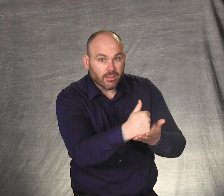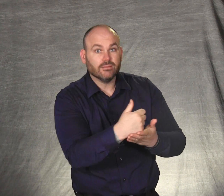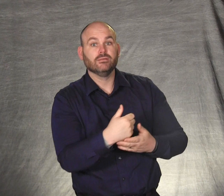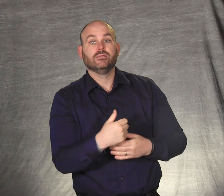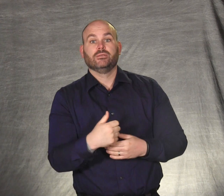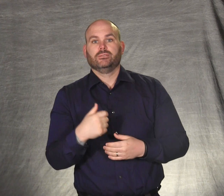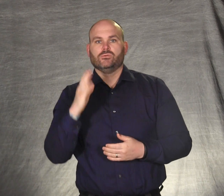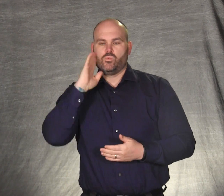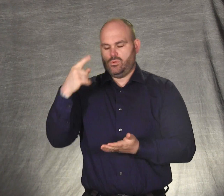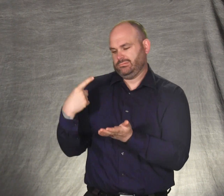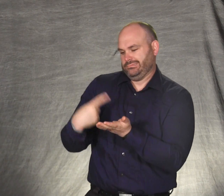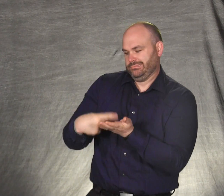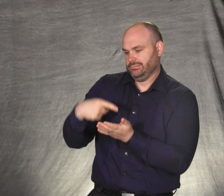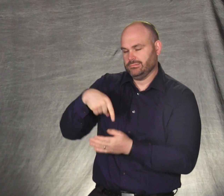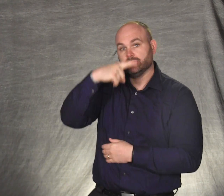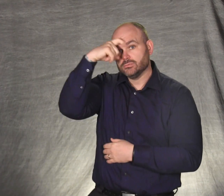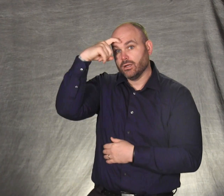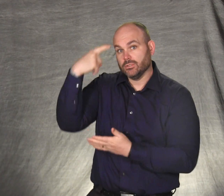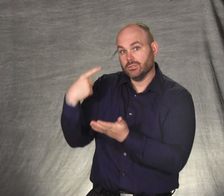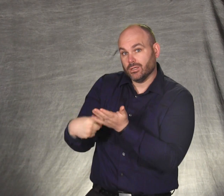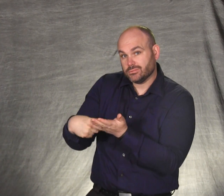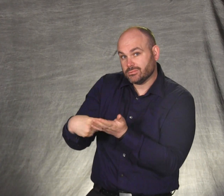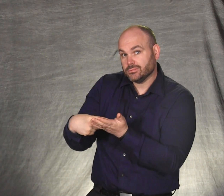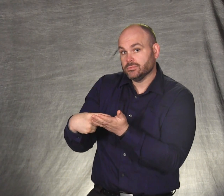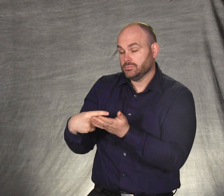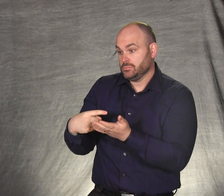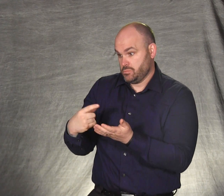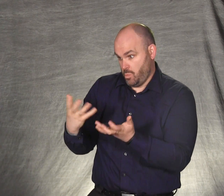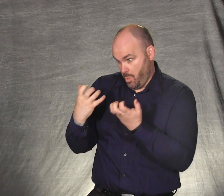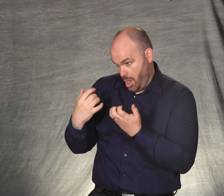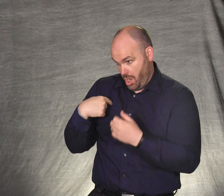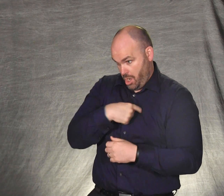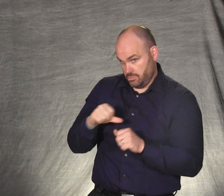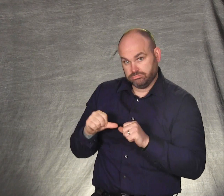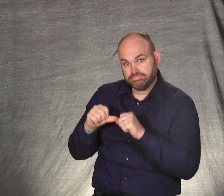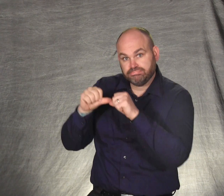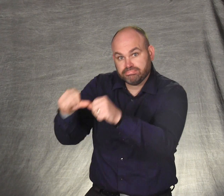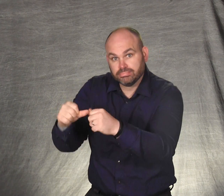We will talk to CSD this summer to see whether